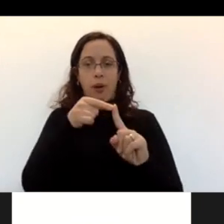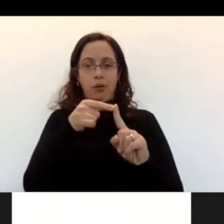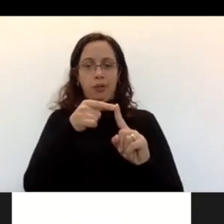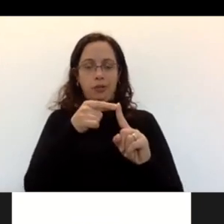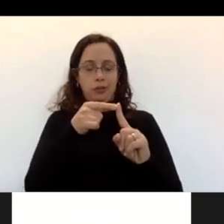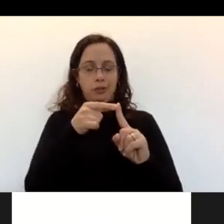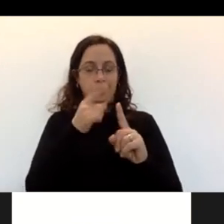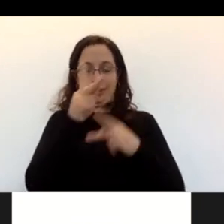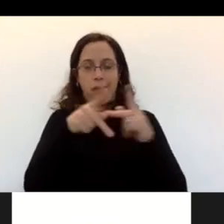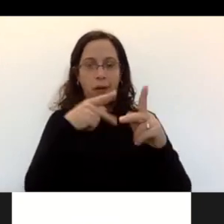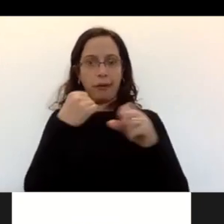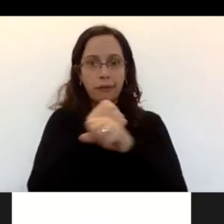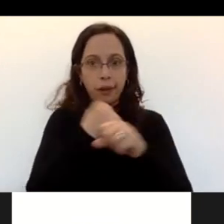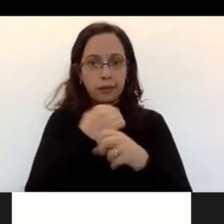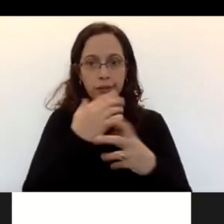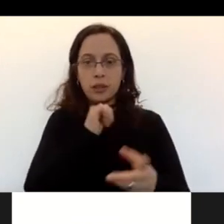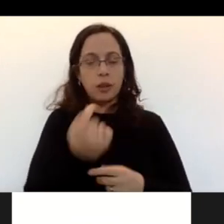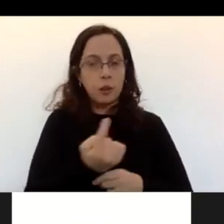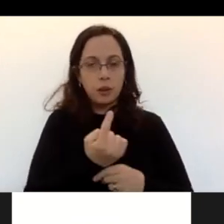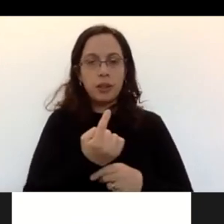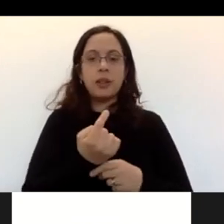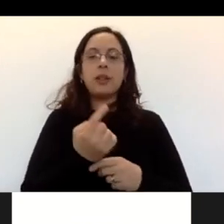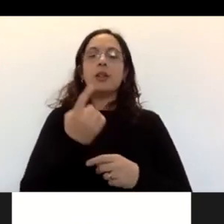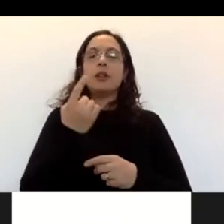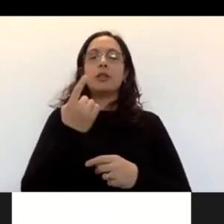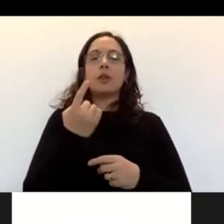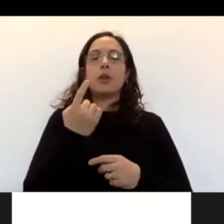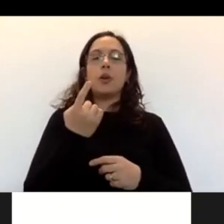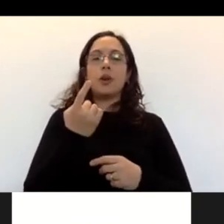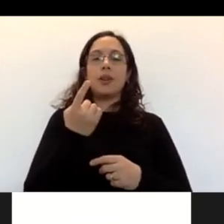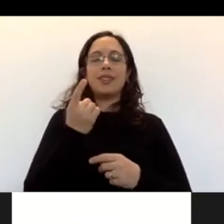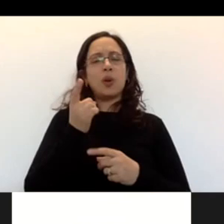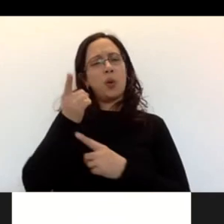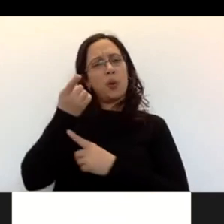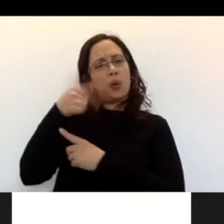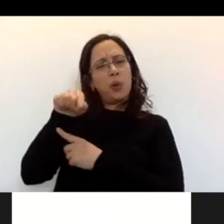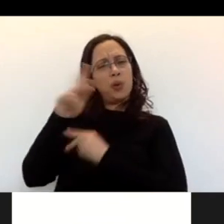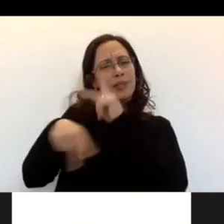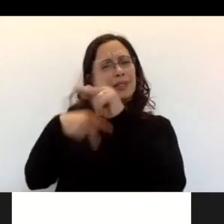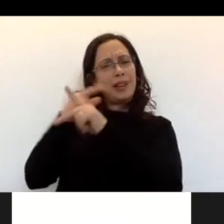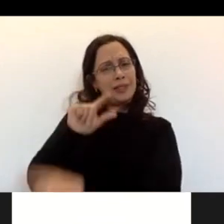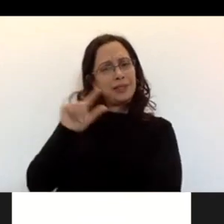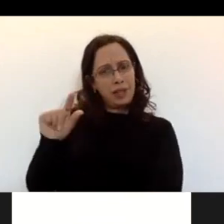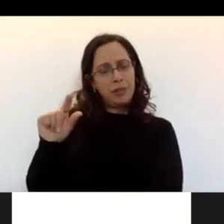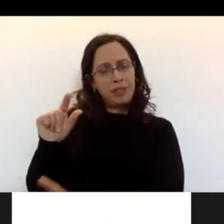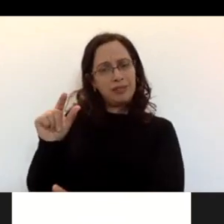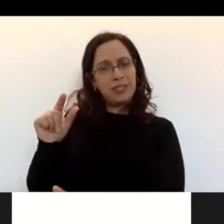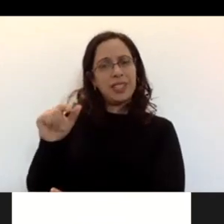and that one of the characteristics of these kinds of governments when violence is kind of inculcated